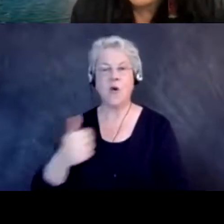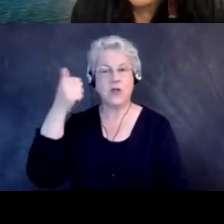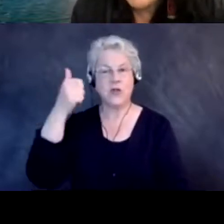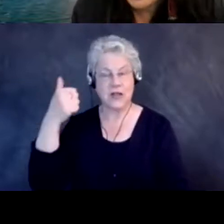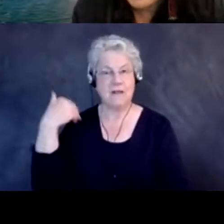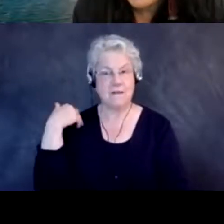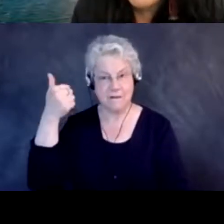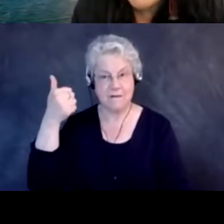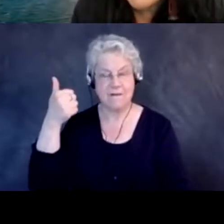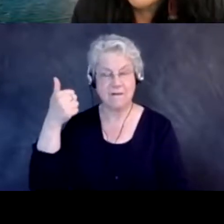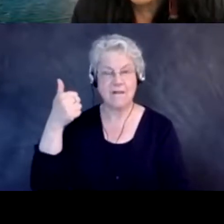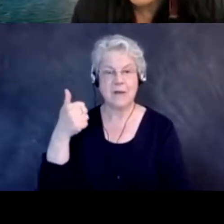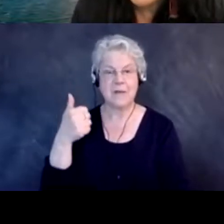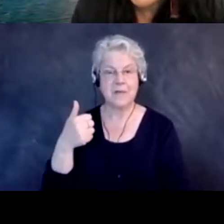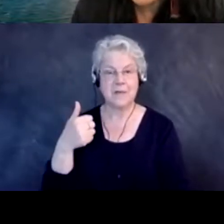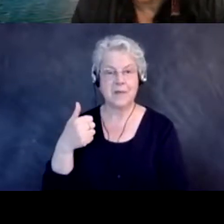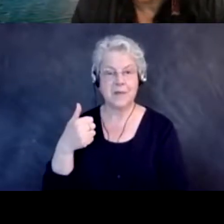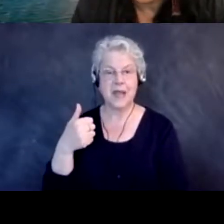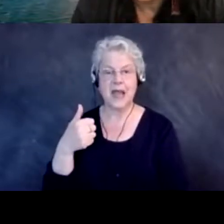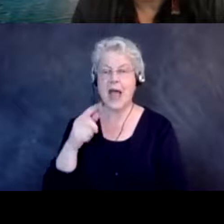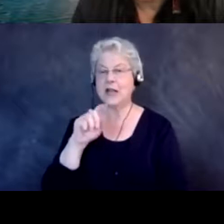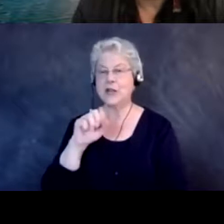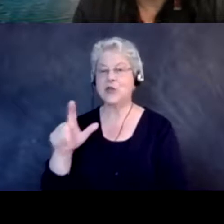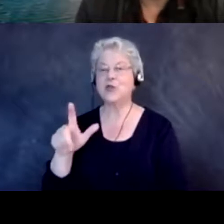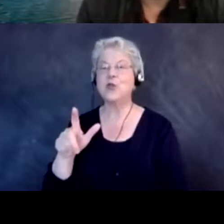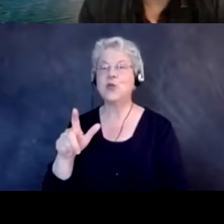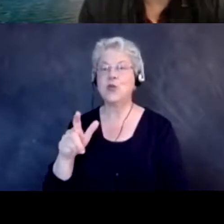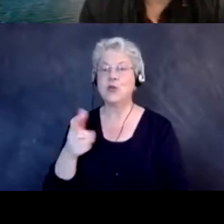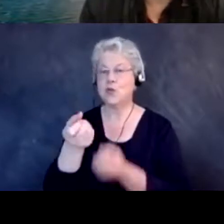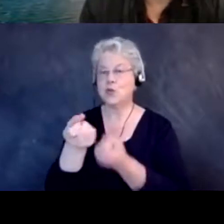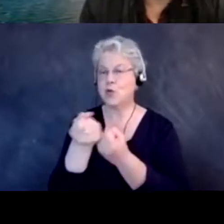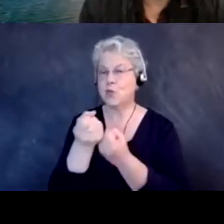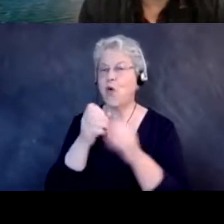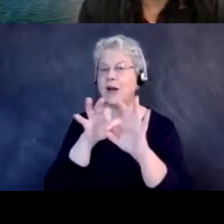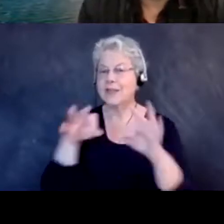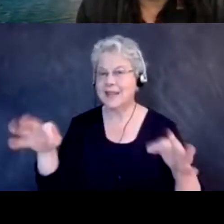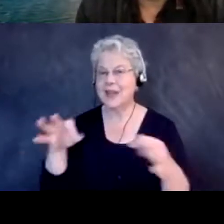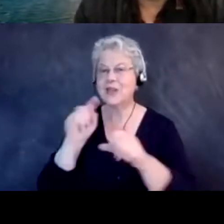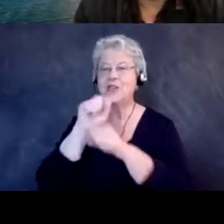A tool to revitalize displacement cultures and traditions. That's right build resiliency through